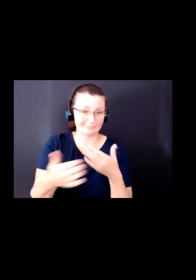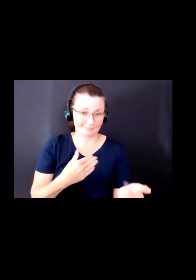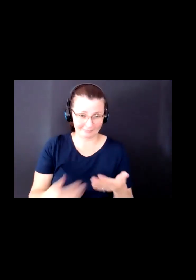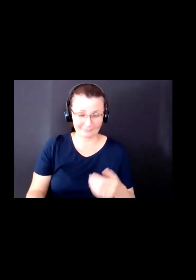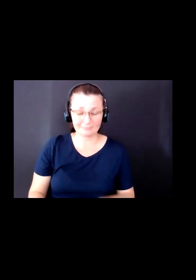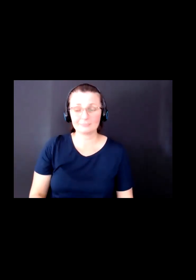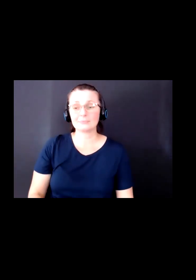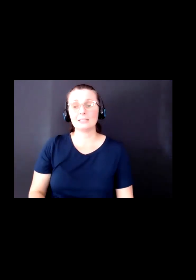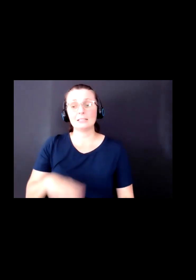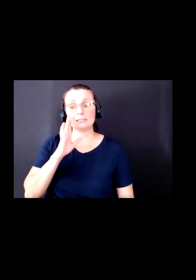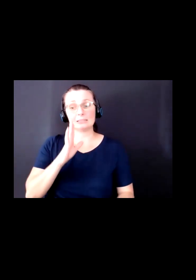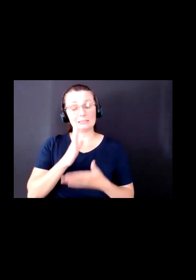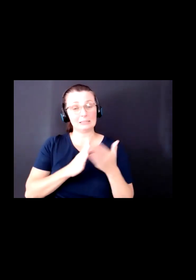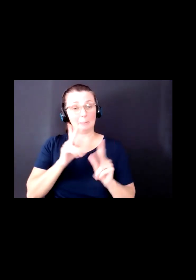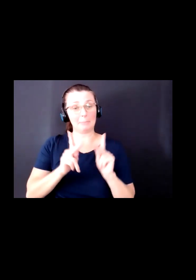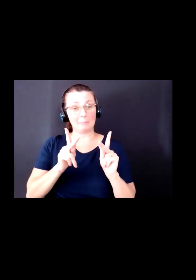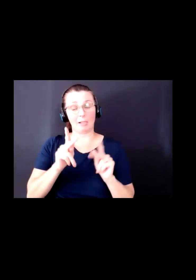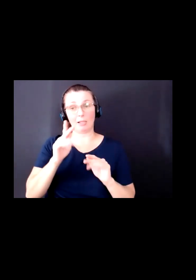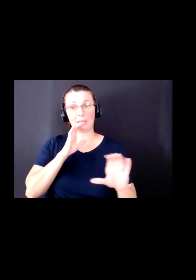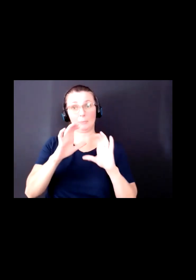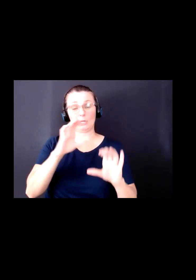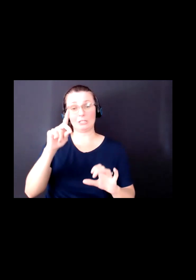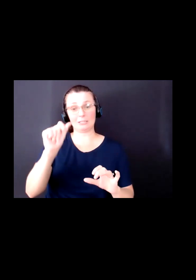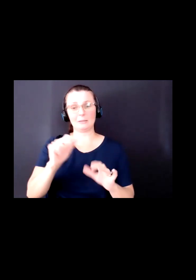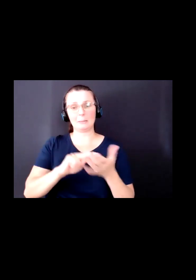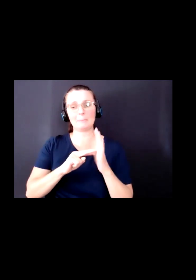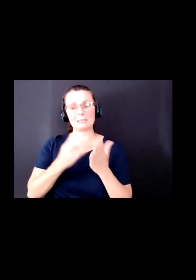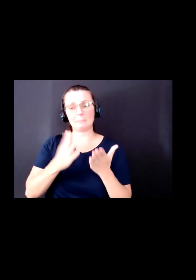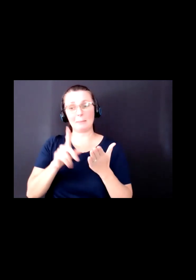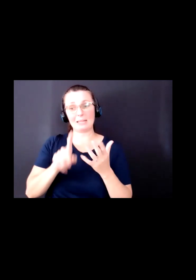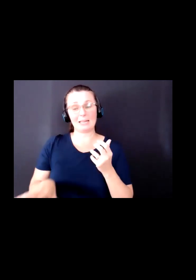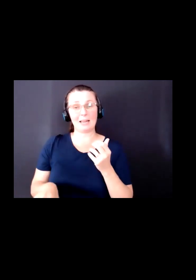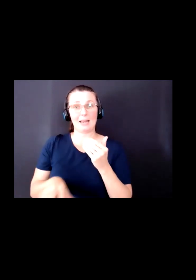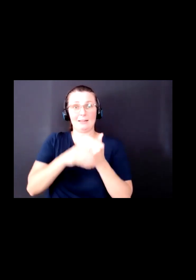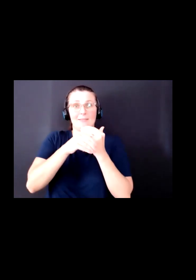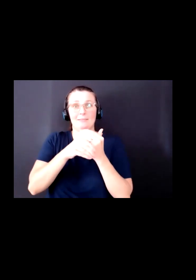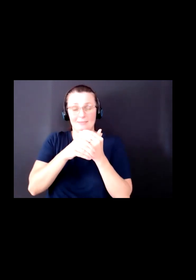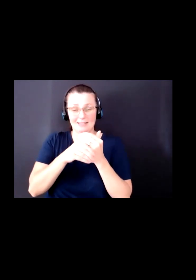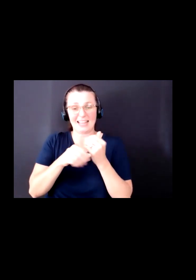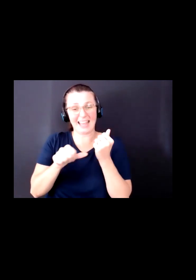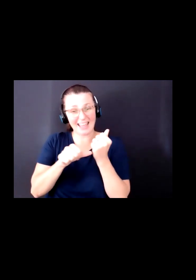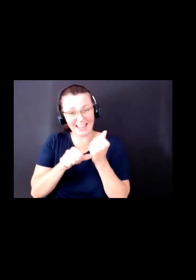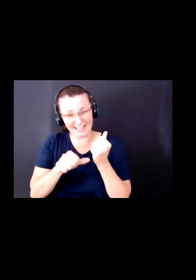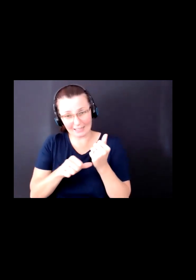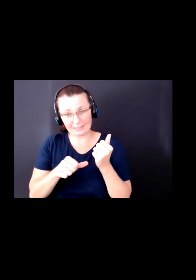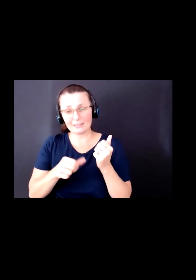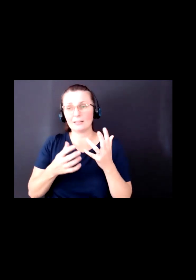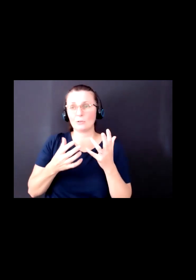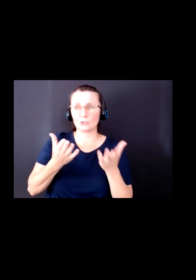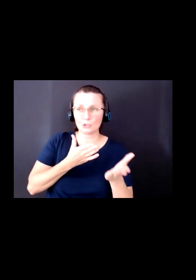communication disabilities might need auxiliary aids and services in order to ensure they can communicate as effectively as